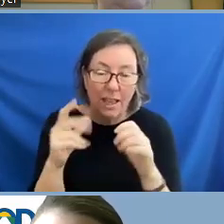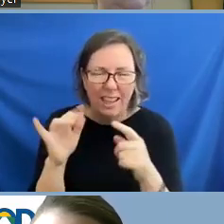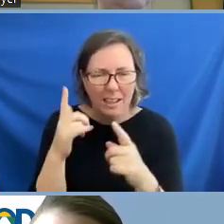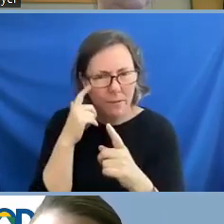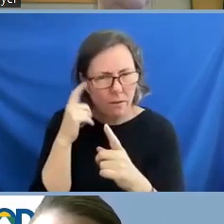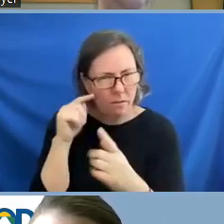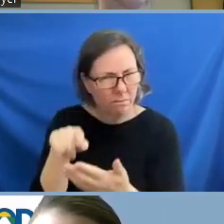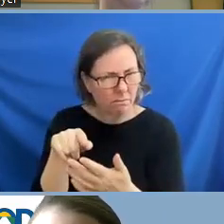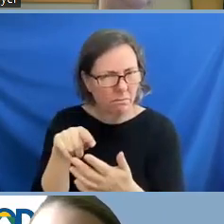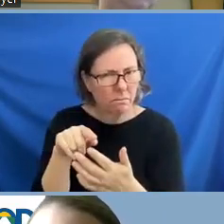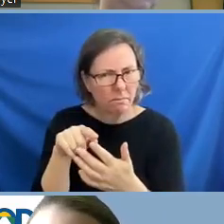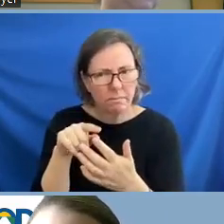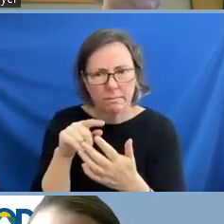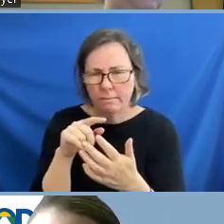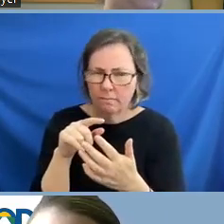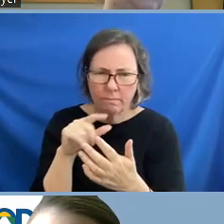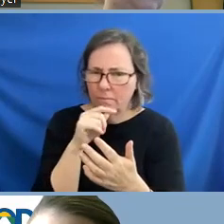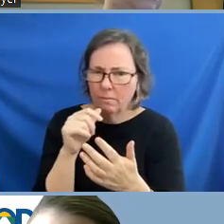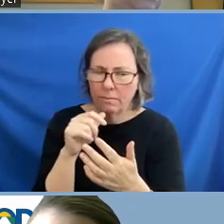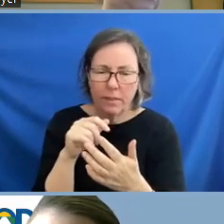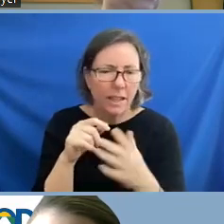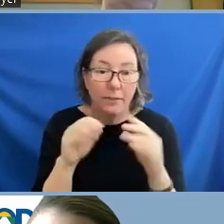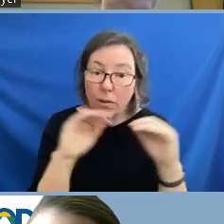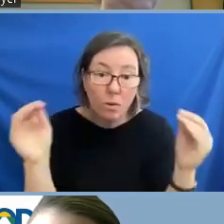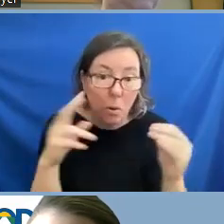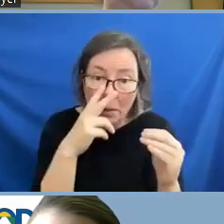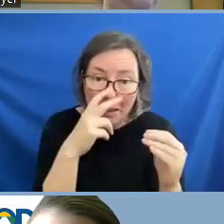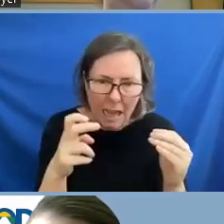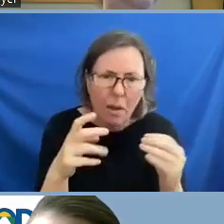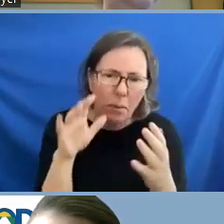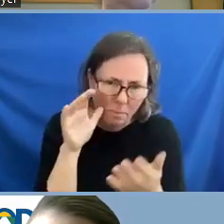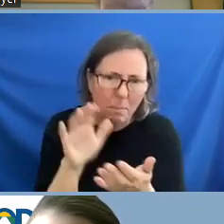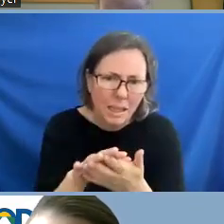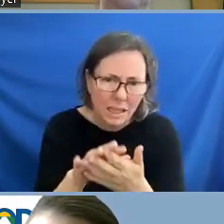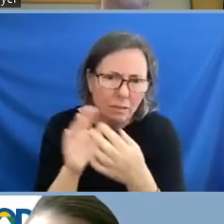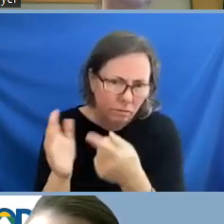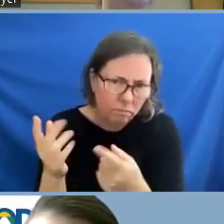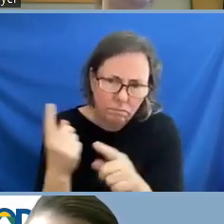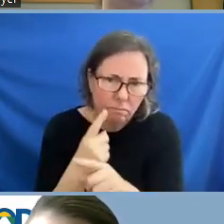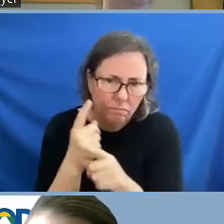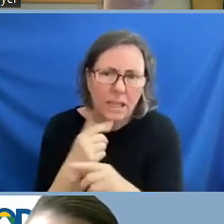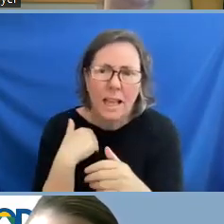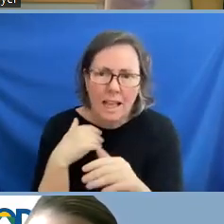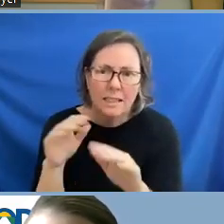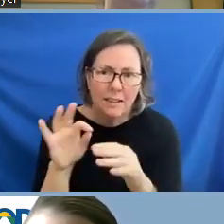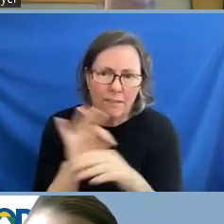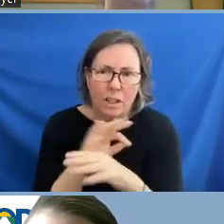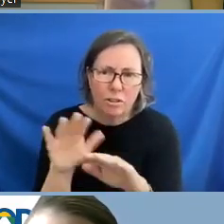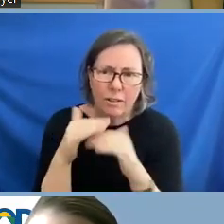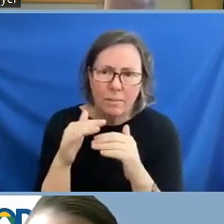this is -- if you don't have reason to doubt that she has you know, a functional limitation there.